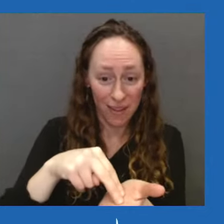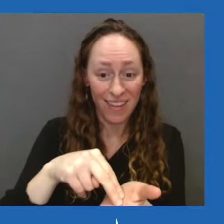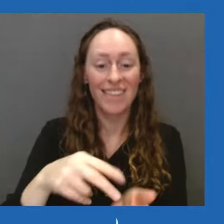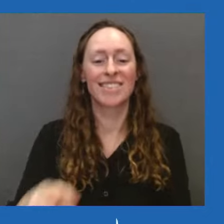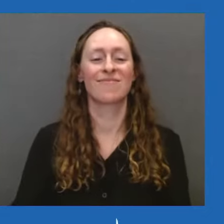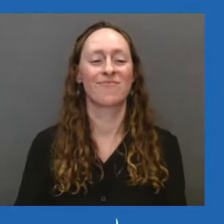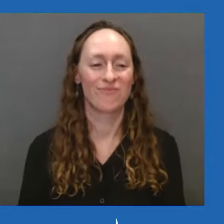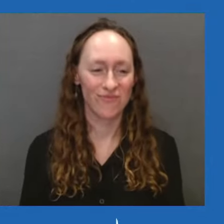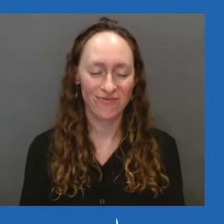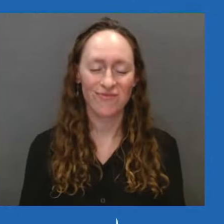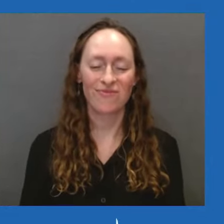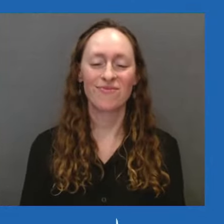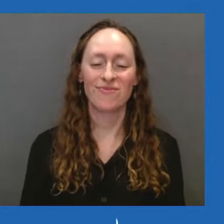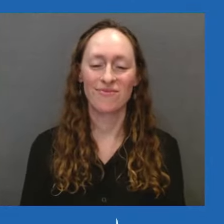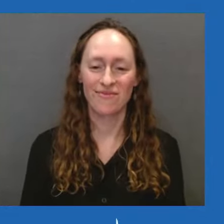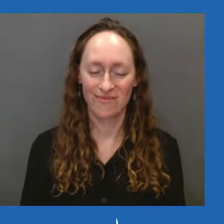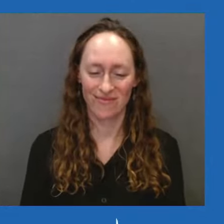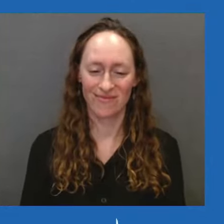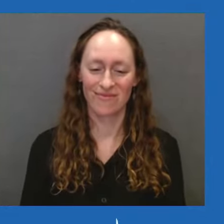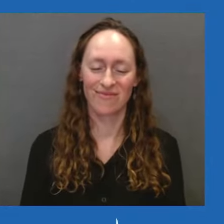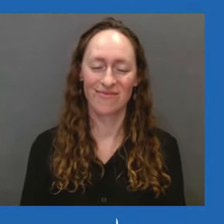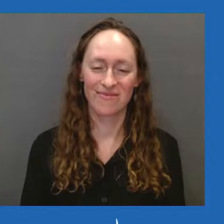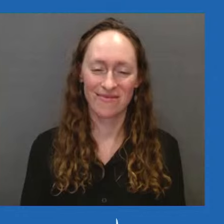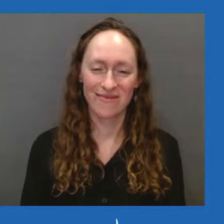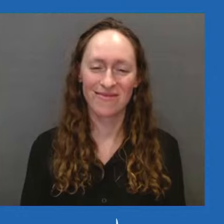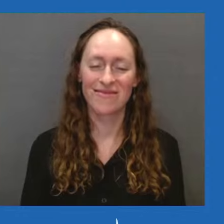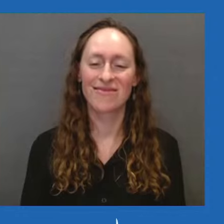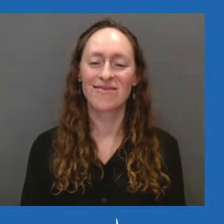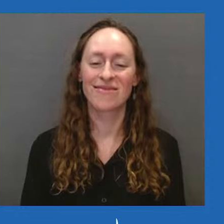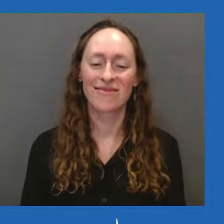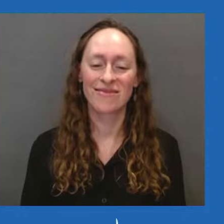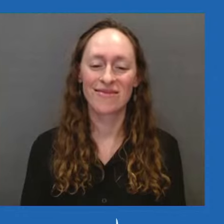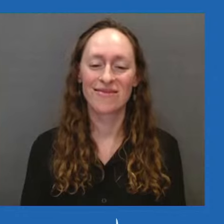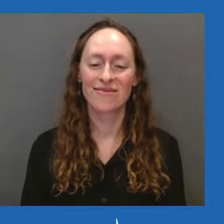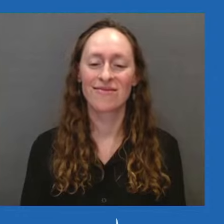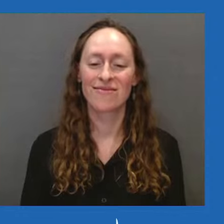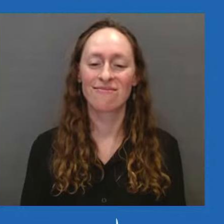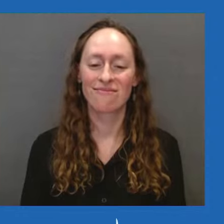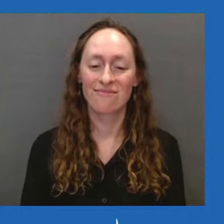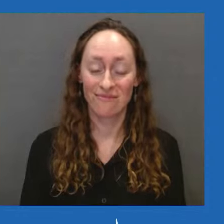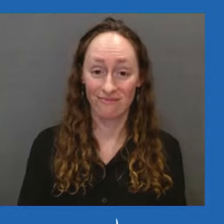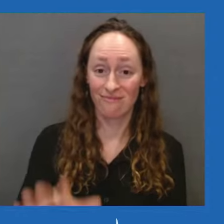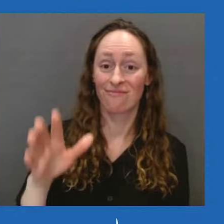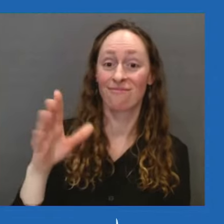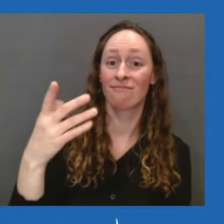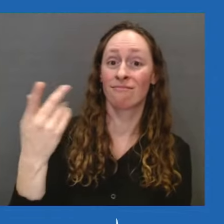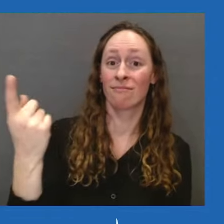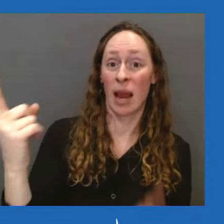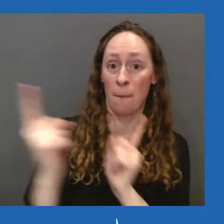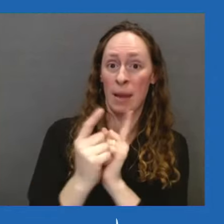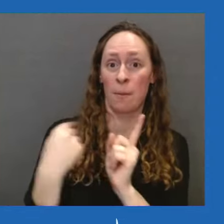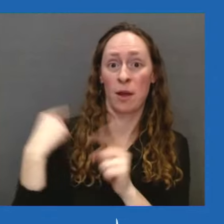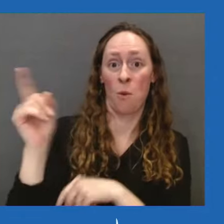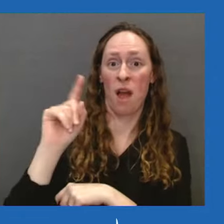I was on the plane. They came to meet me at the aircraft -- Air Force One. And I'm on the plane and I'm on the phone talking with my national security team